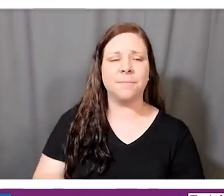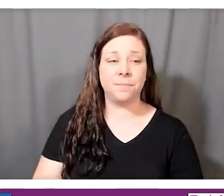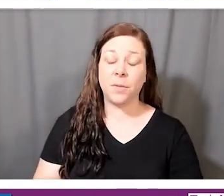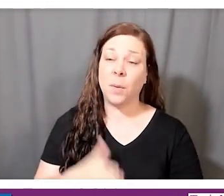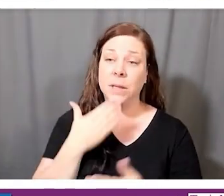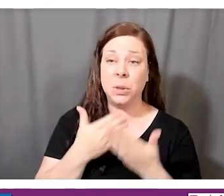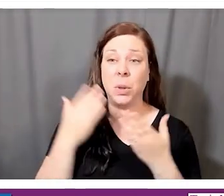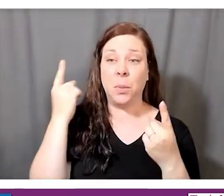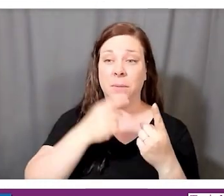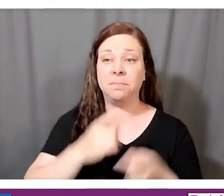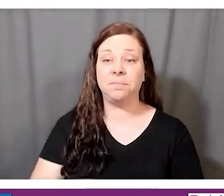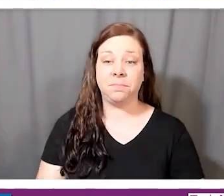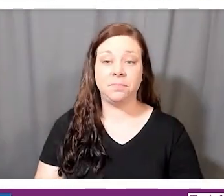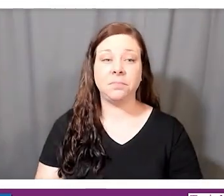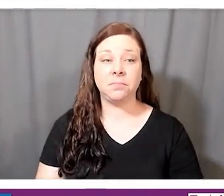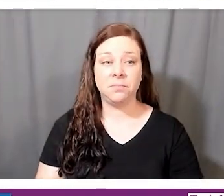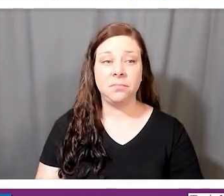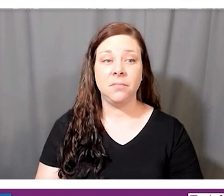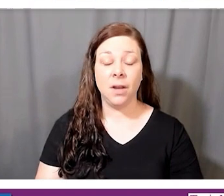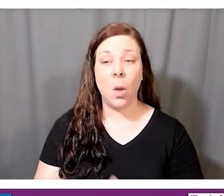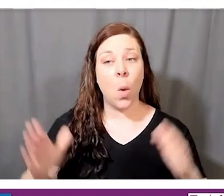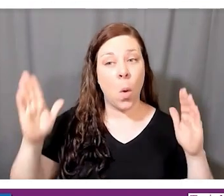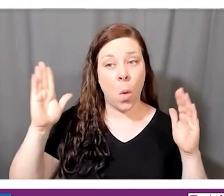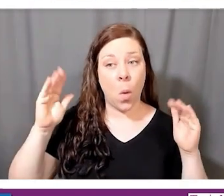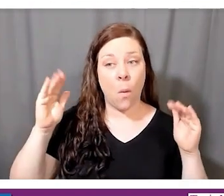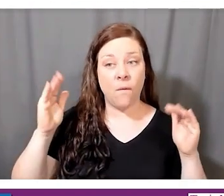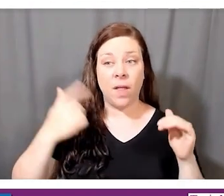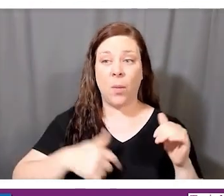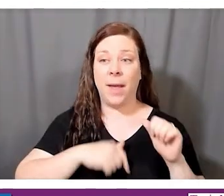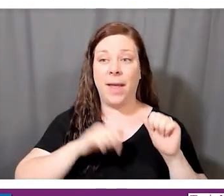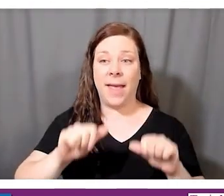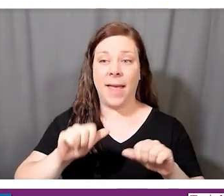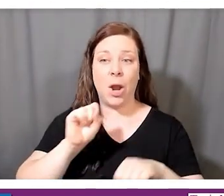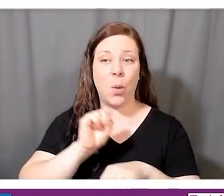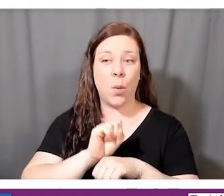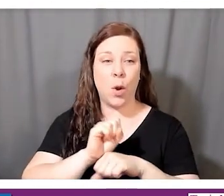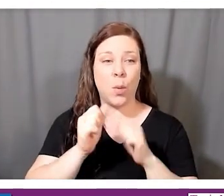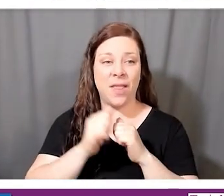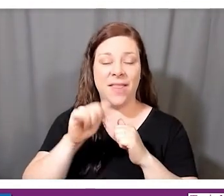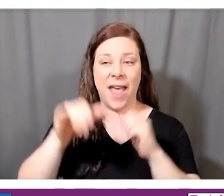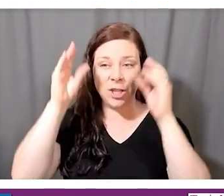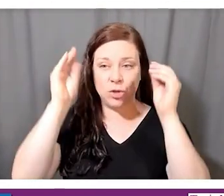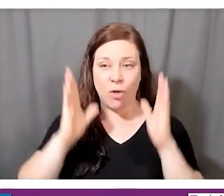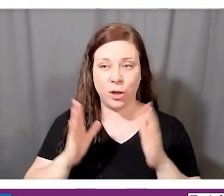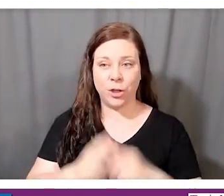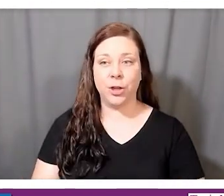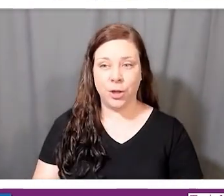And we hope to be able to work with that instructor to kind of get this situation figured out.